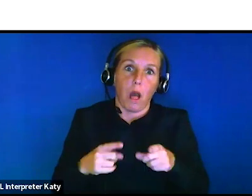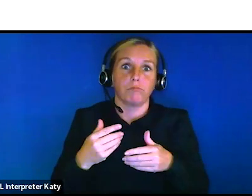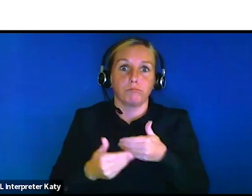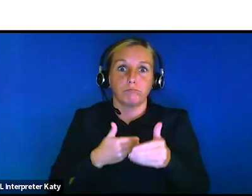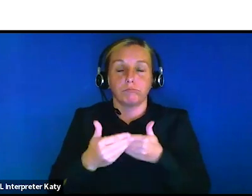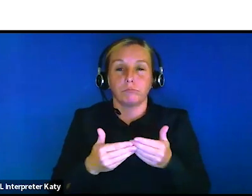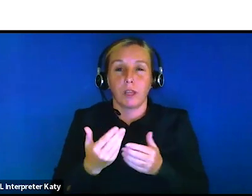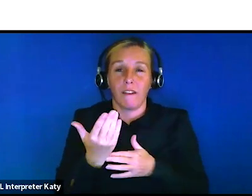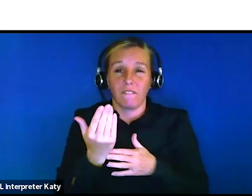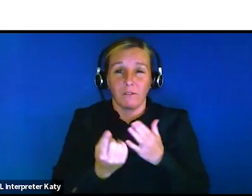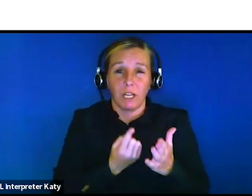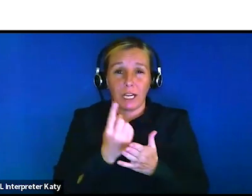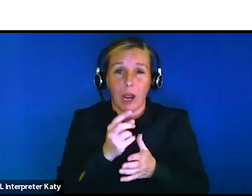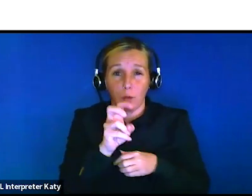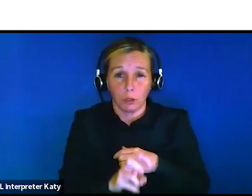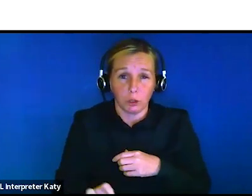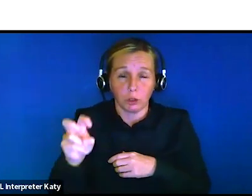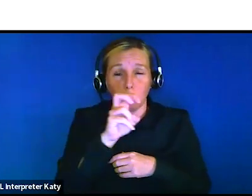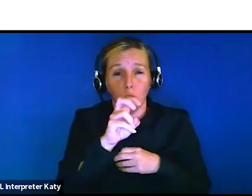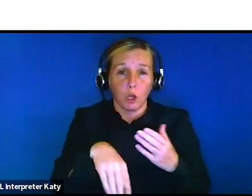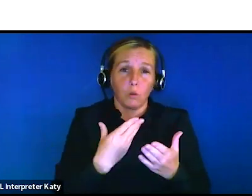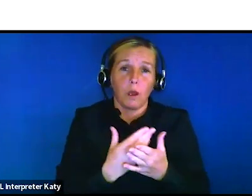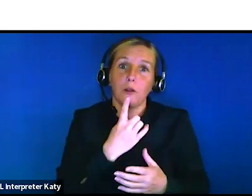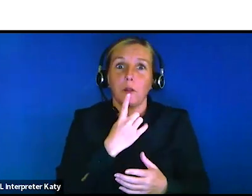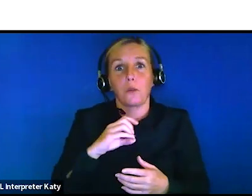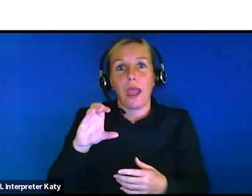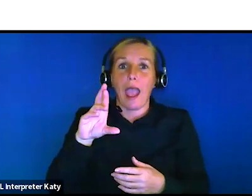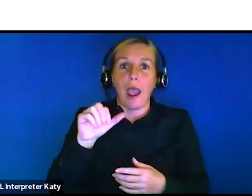making my way to the red carpet finish line to hear